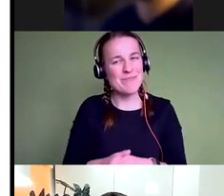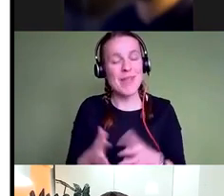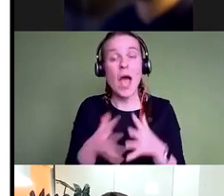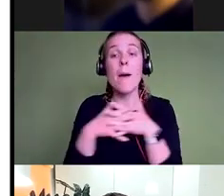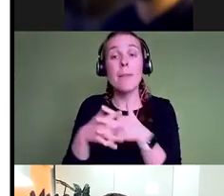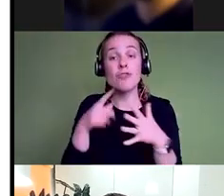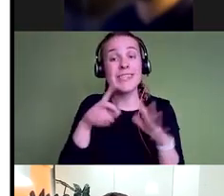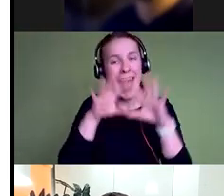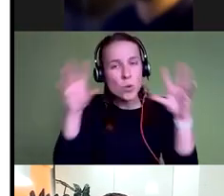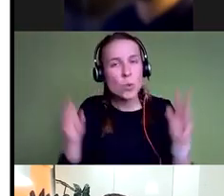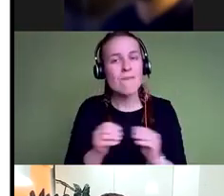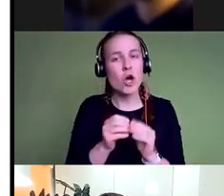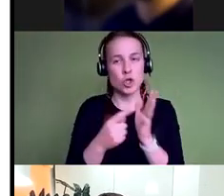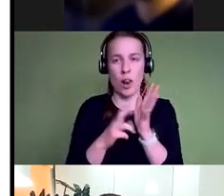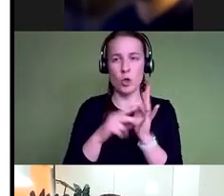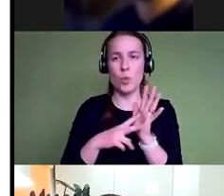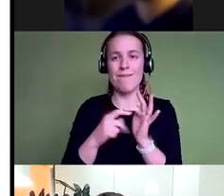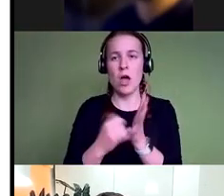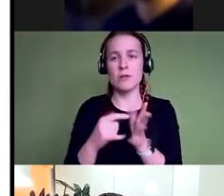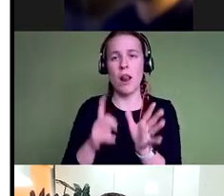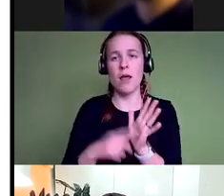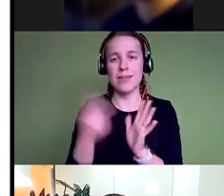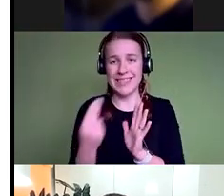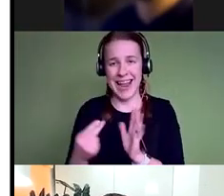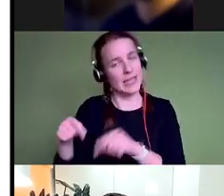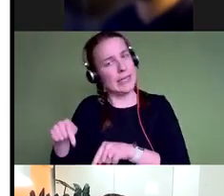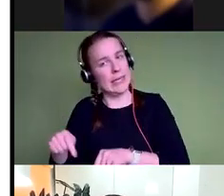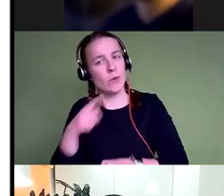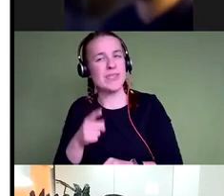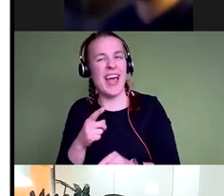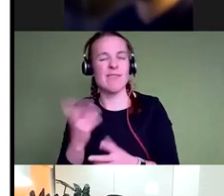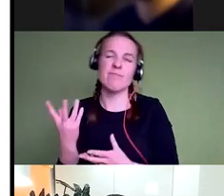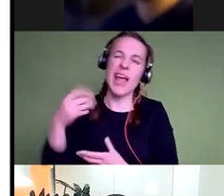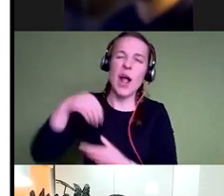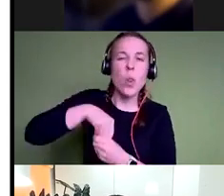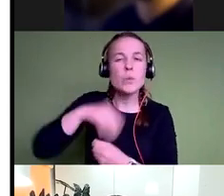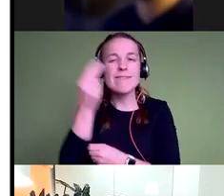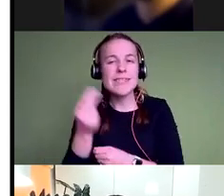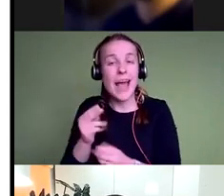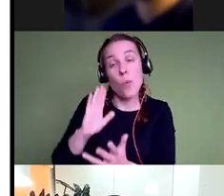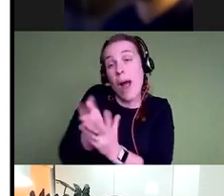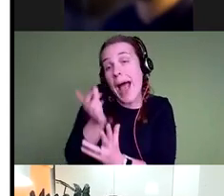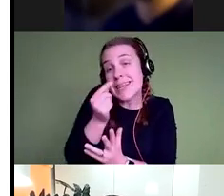fashion for wild guns and meadow areas amply demonstrates". The Americans coined the phrase universal